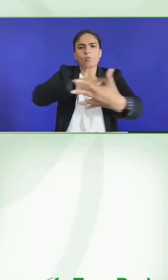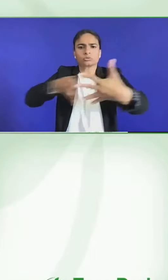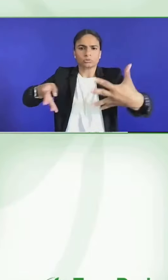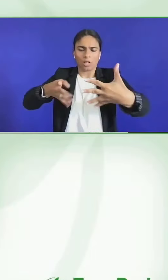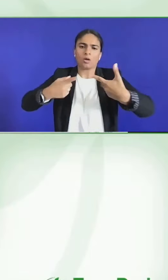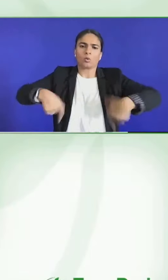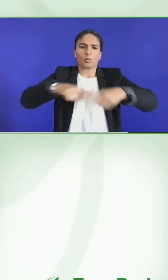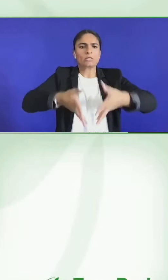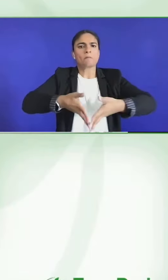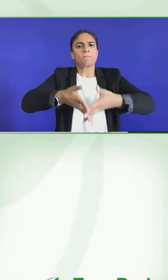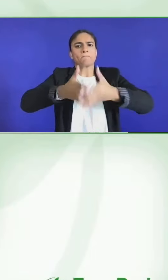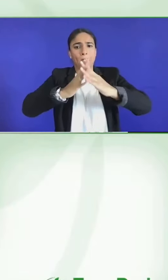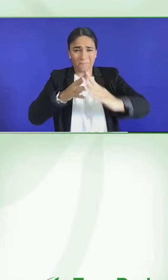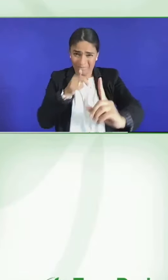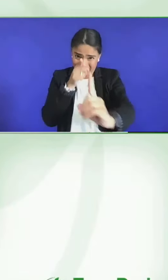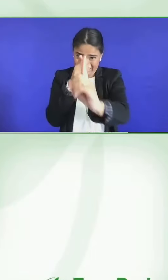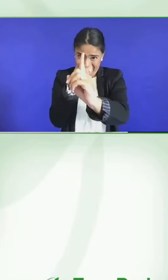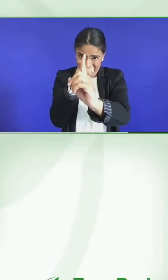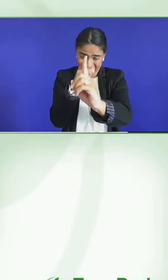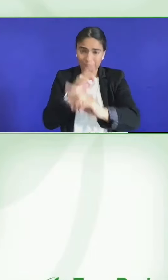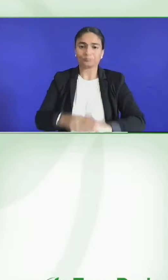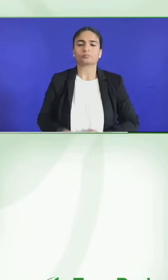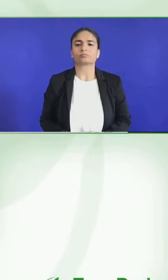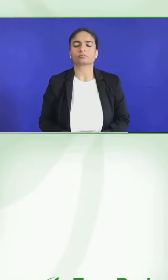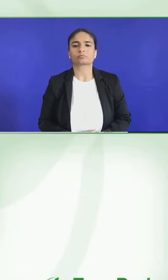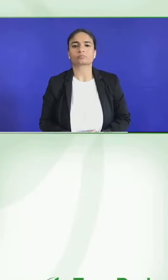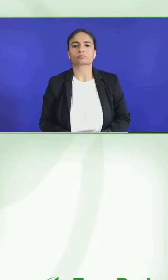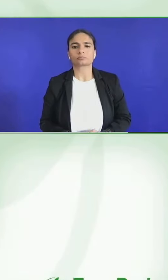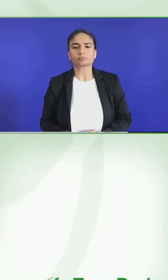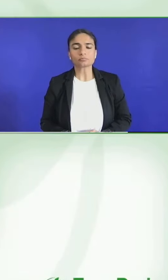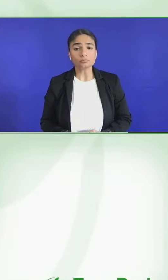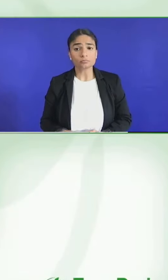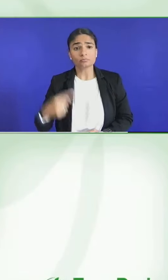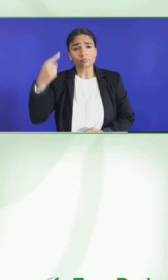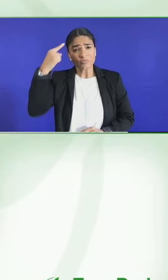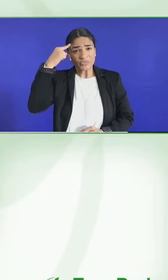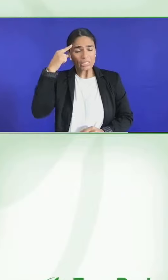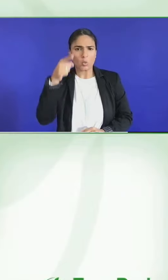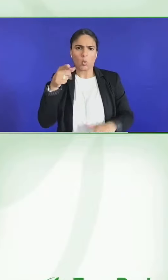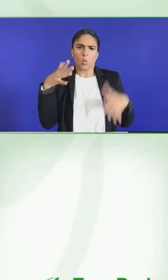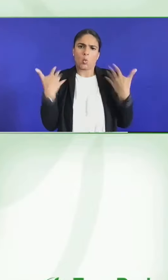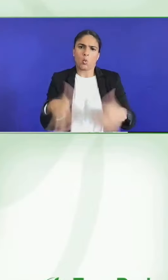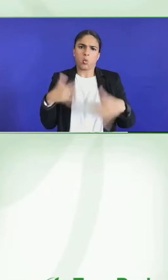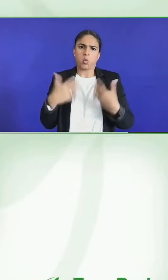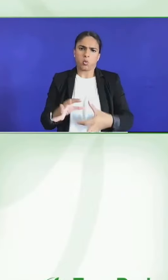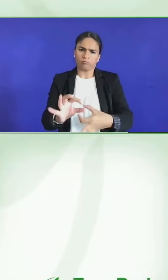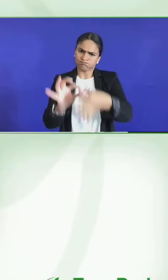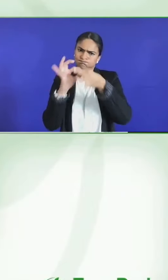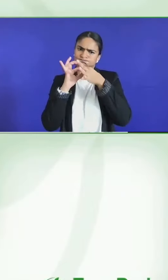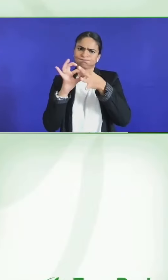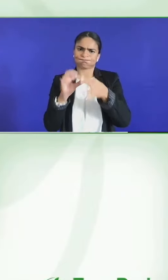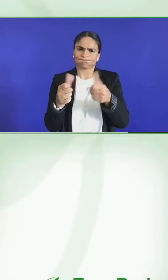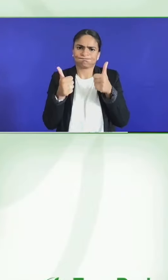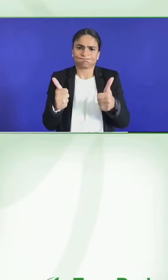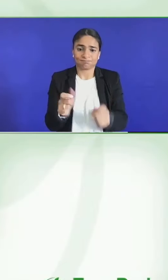we could formulate a shared dream, that is where we want to end and it